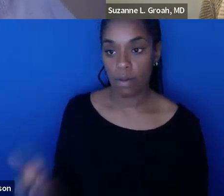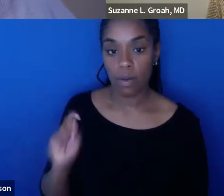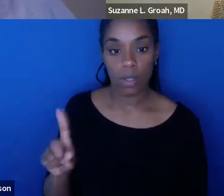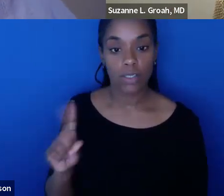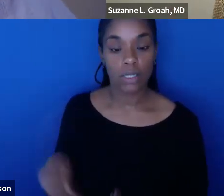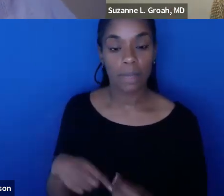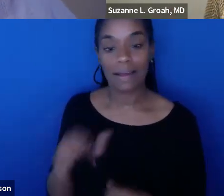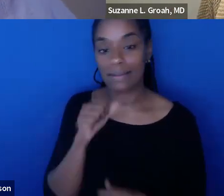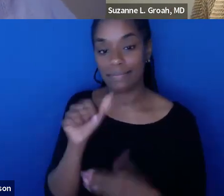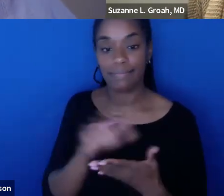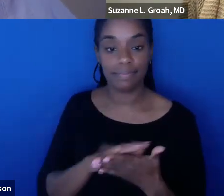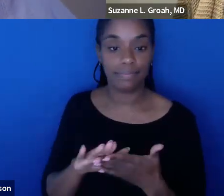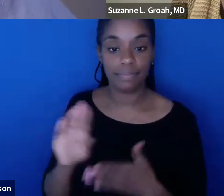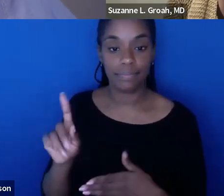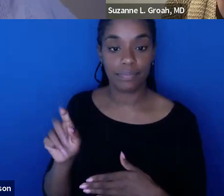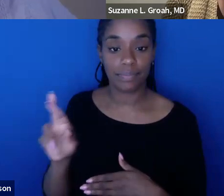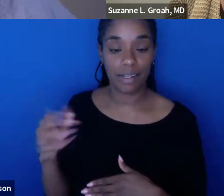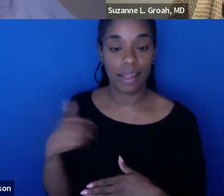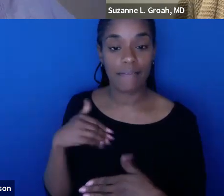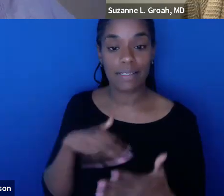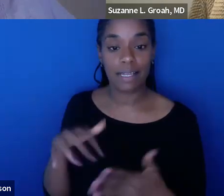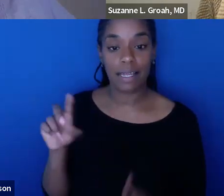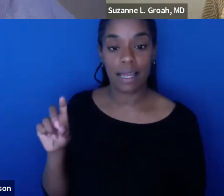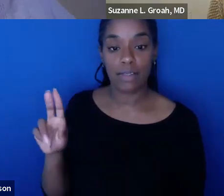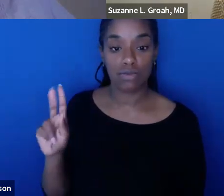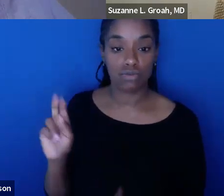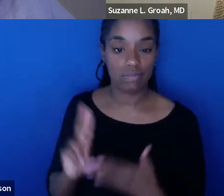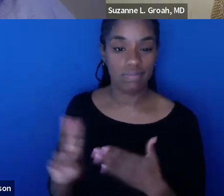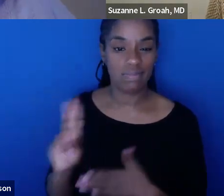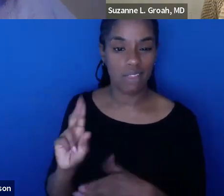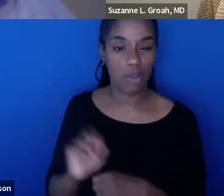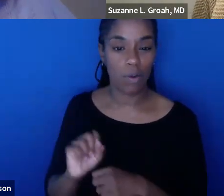There's a study at Duke University where they're supposedly working on a vaccine for UTIs.